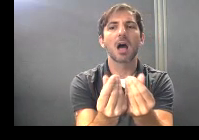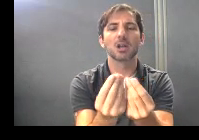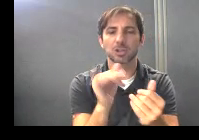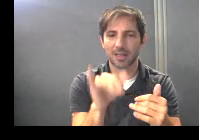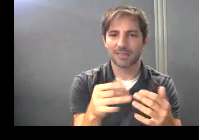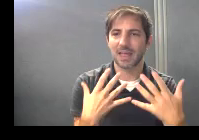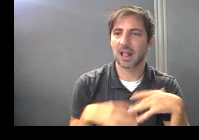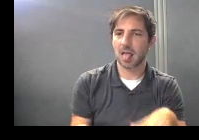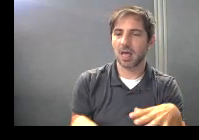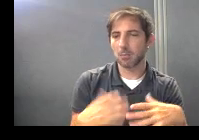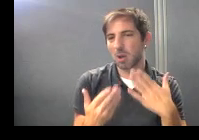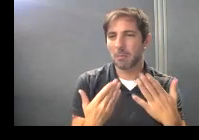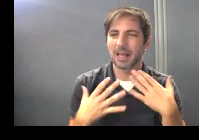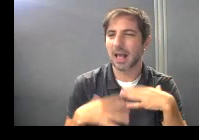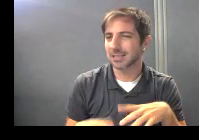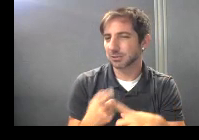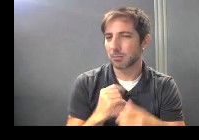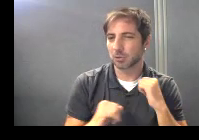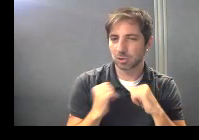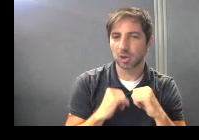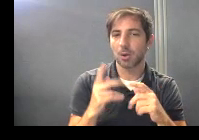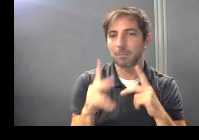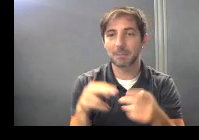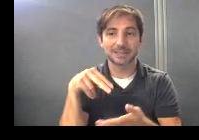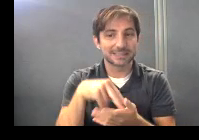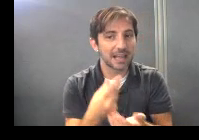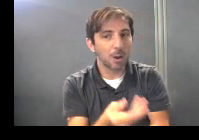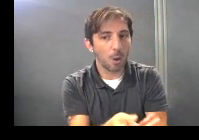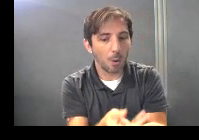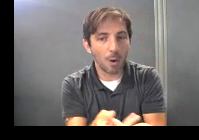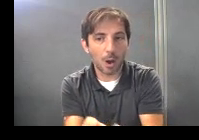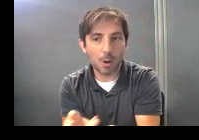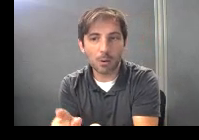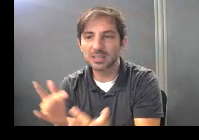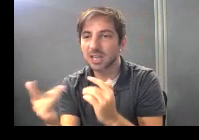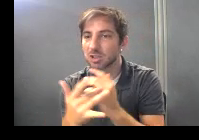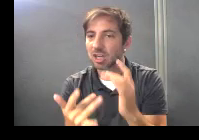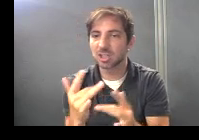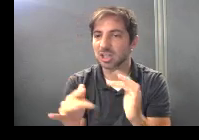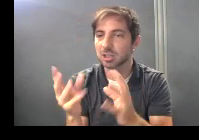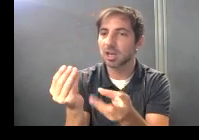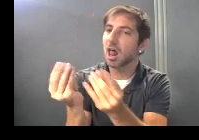PEOPLE ARE STANDING THERE HOLDING THEM OUT FOR PEOPLE TO TOUCH. THESE ARE -- THIS IS AN EXAMPLE OF A PRESHOW TOUCH TOUR.